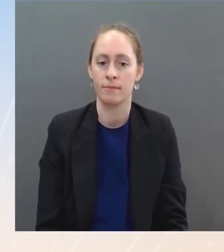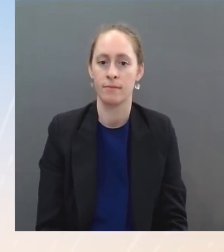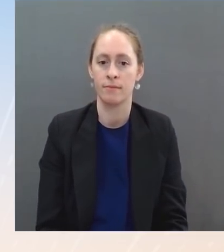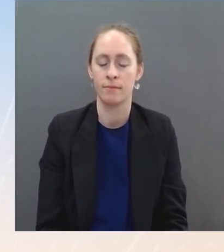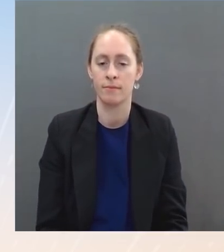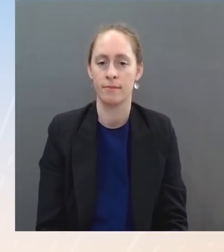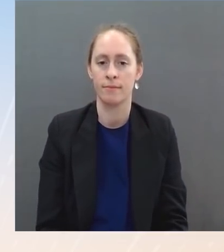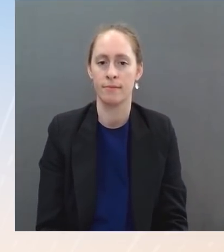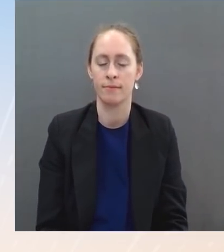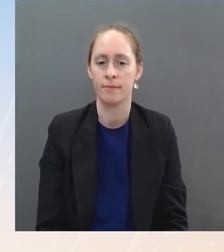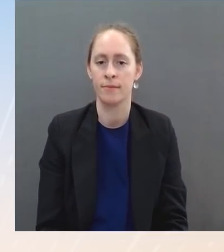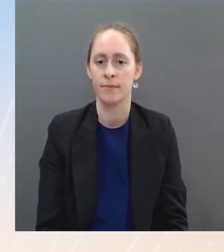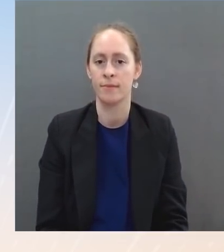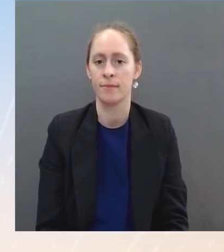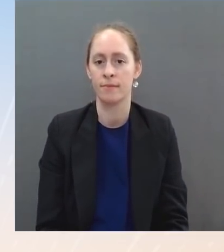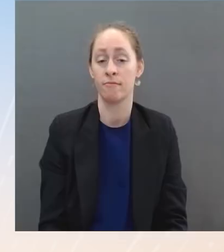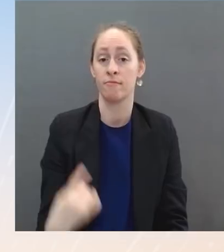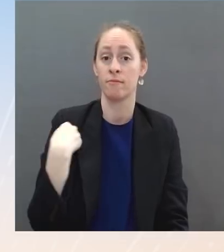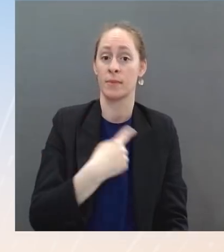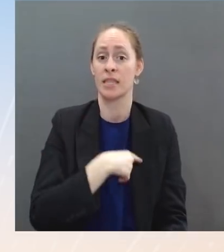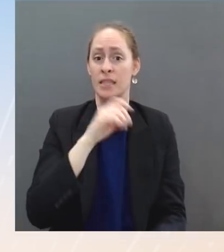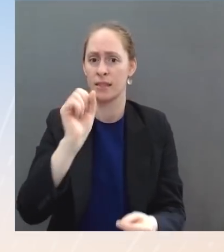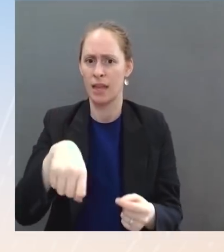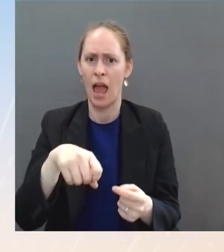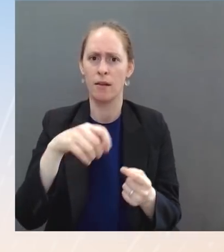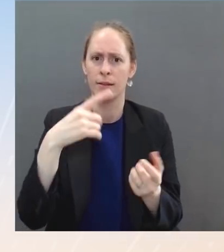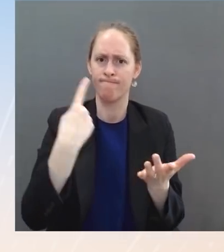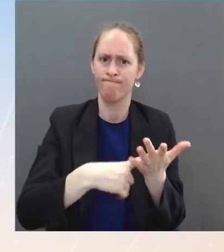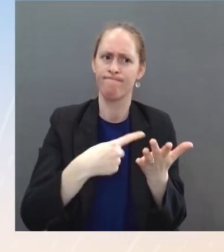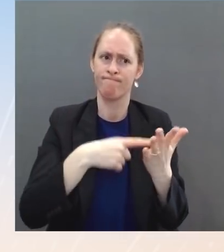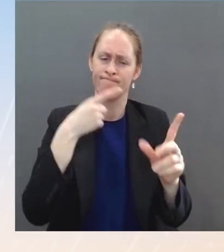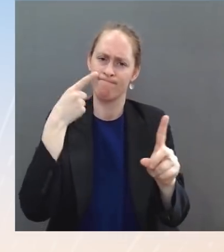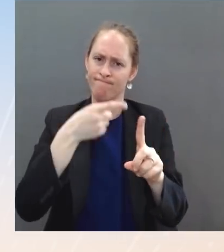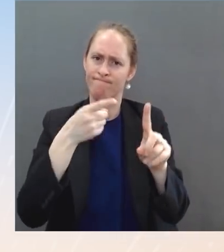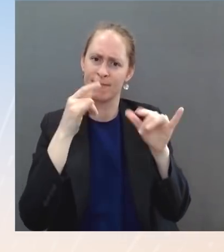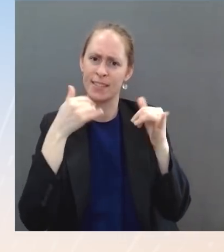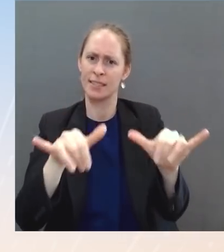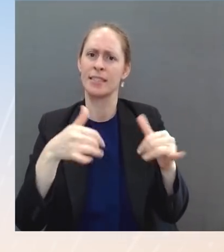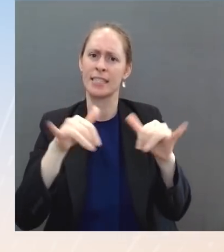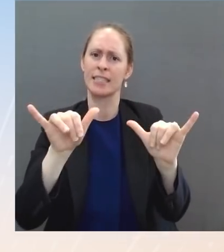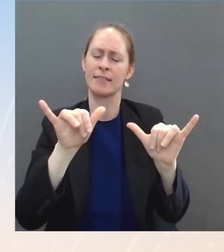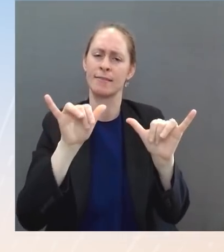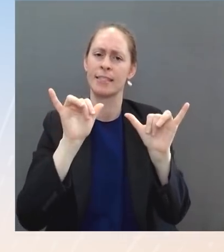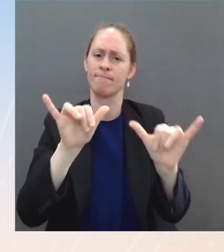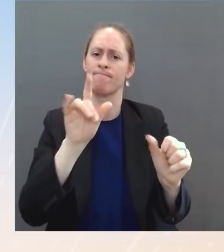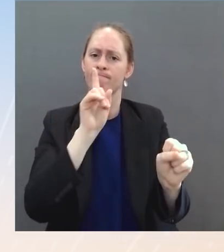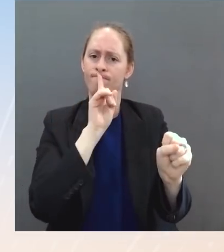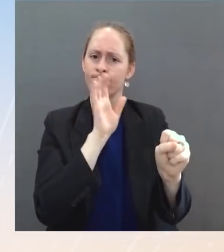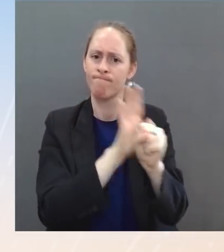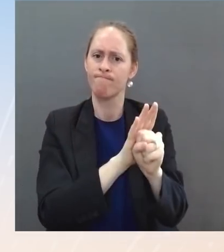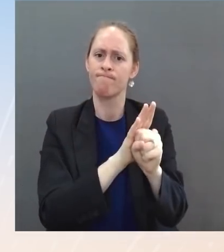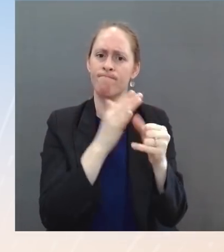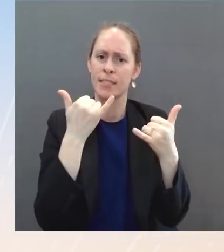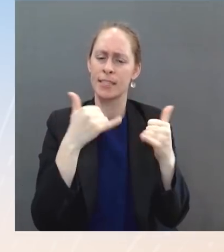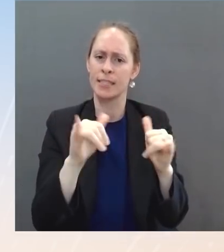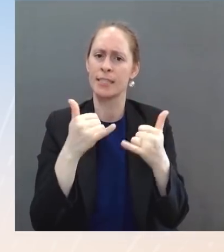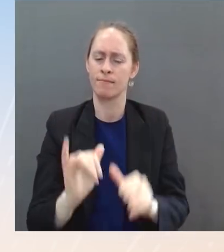and committed proposition that the United States has that we are going to ensure that there is accountability. Yeah. I'll just take one more. Yeah.